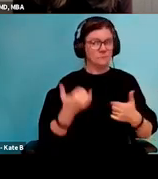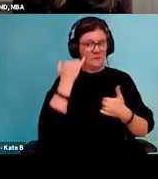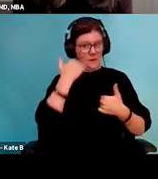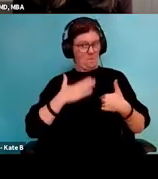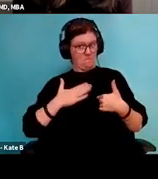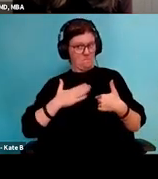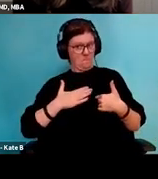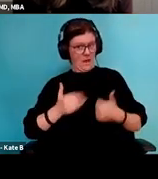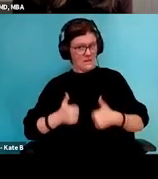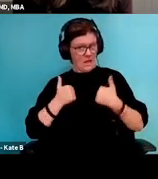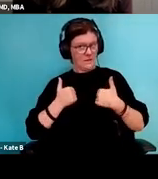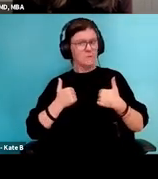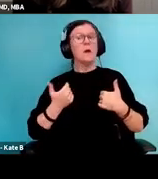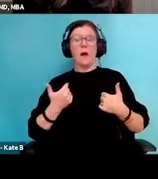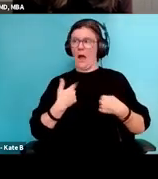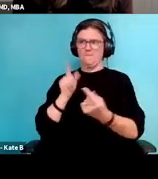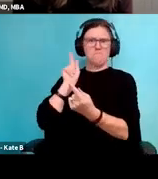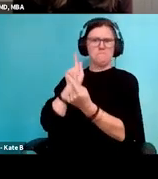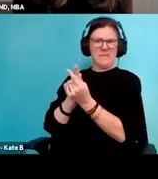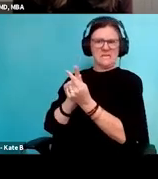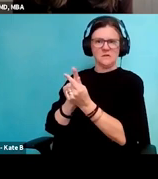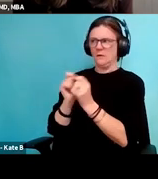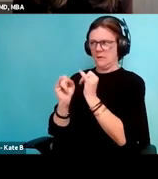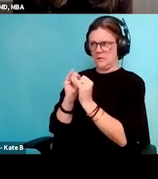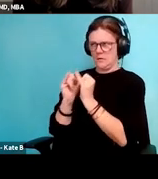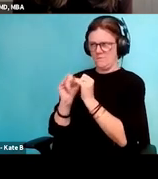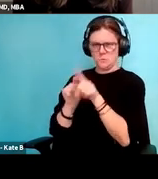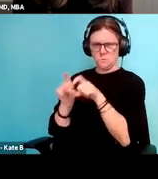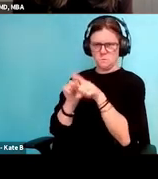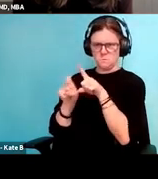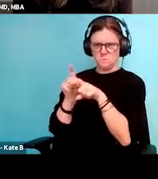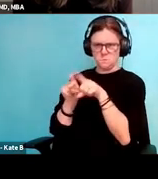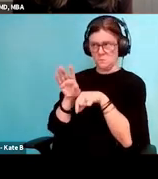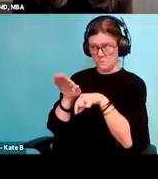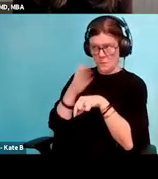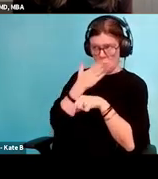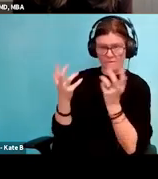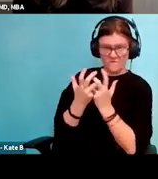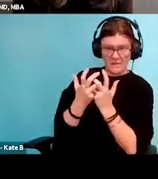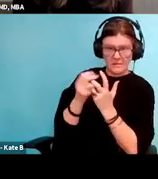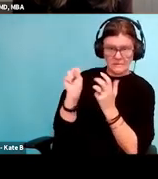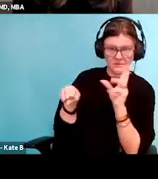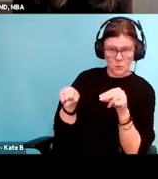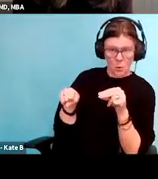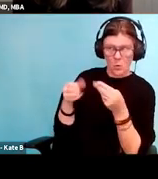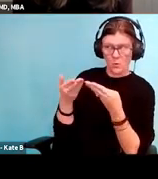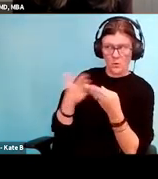want to meet that person and interview he/she or them to make sure it w a good fit, because